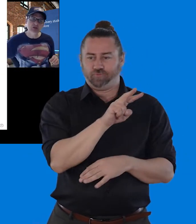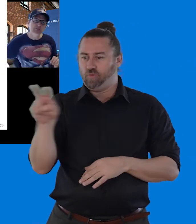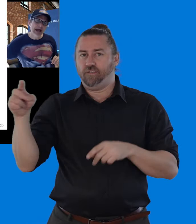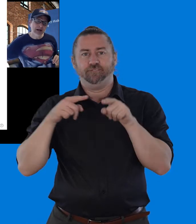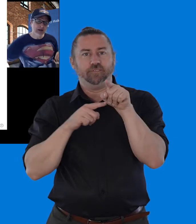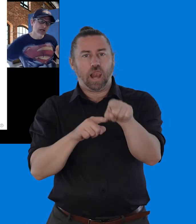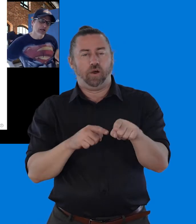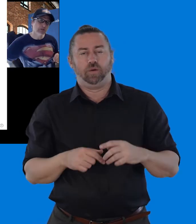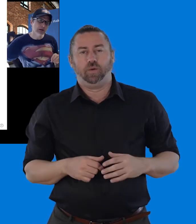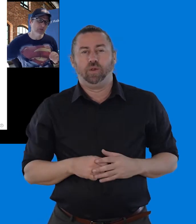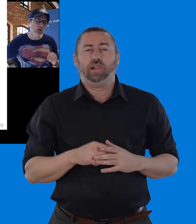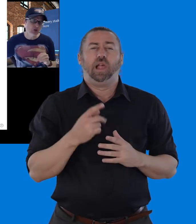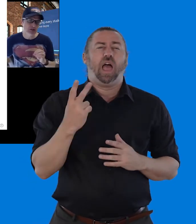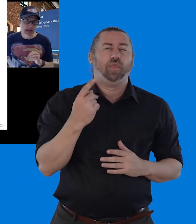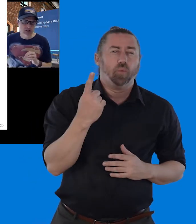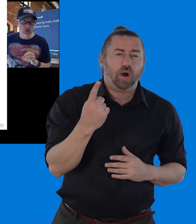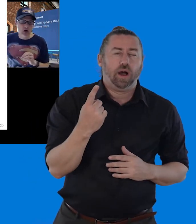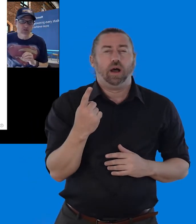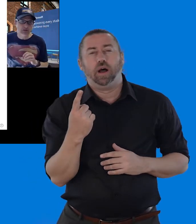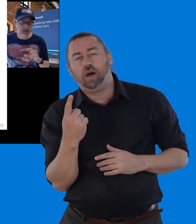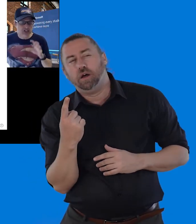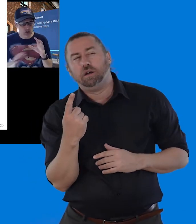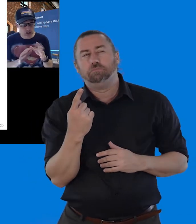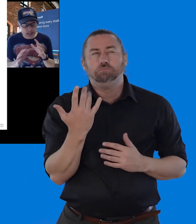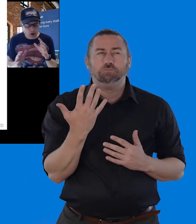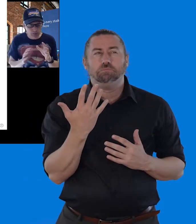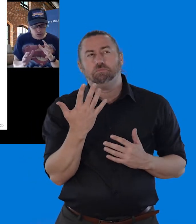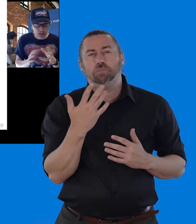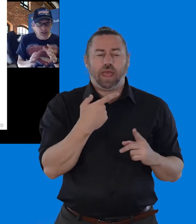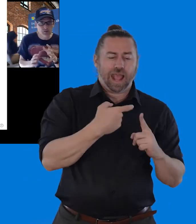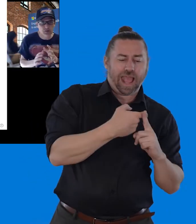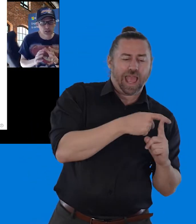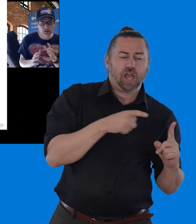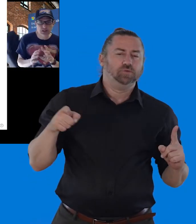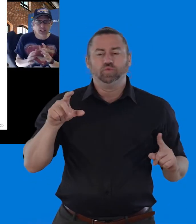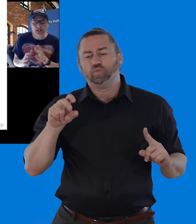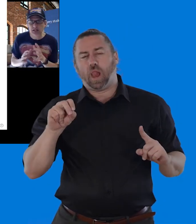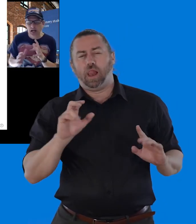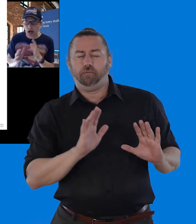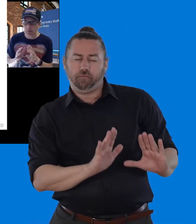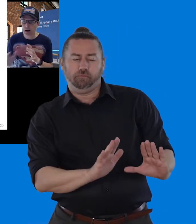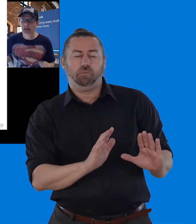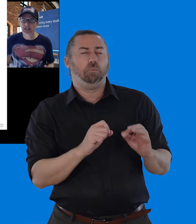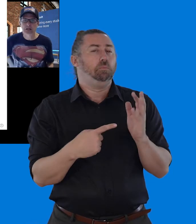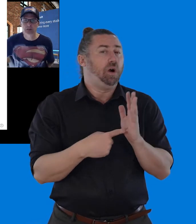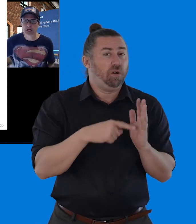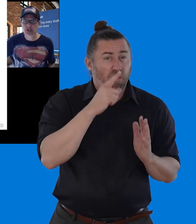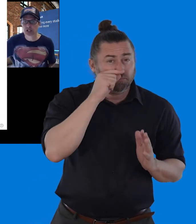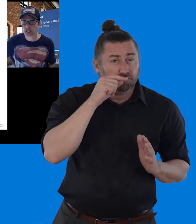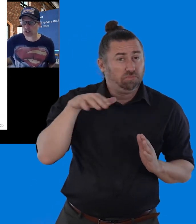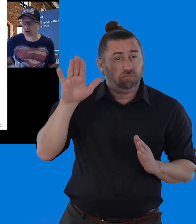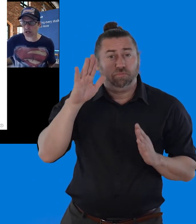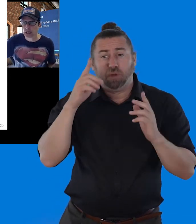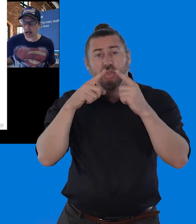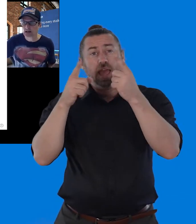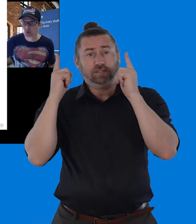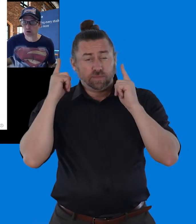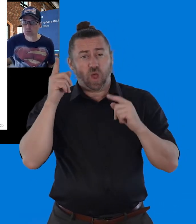which may be a little bit more sort of K-to-12, but there's certainly opportunity to be using this above is the picture dictionary as well.